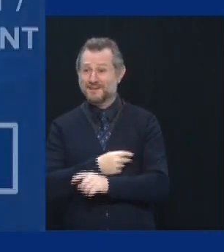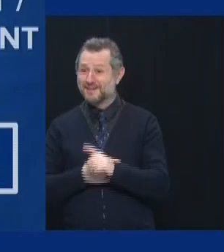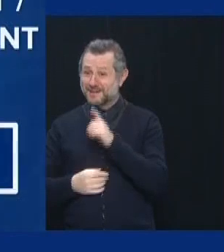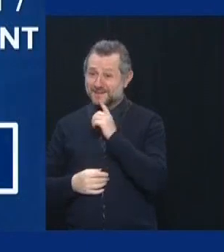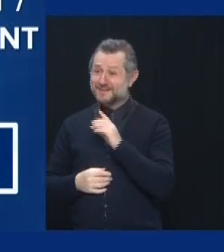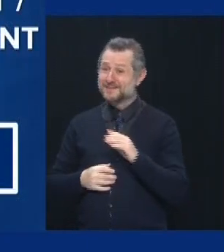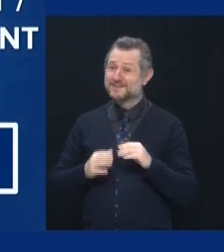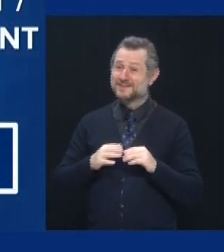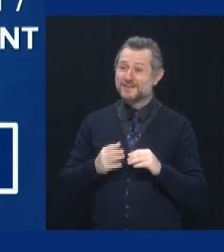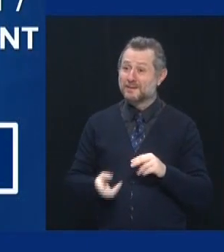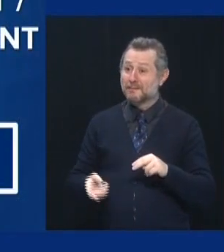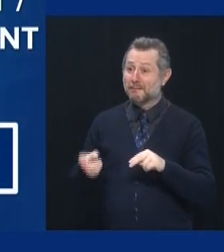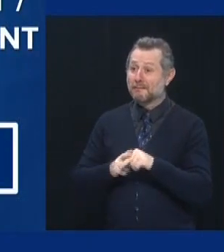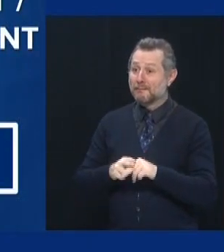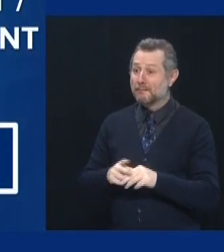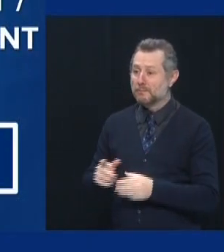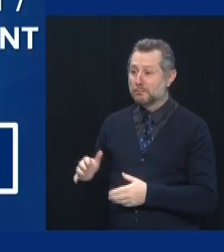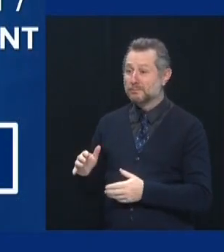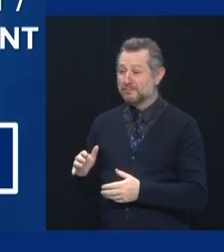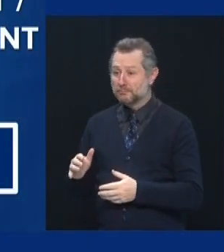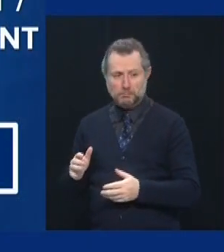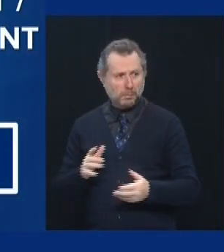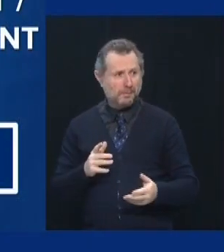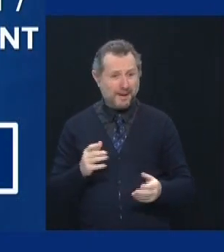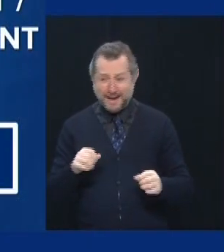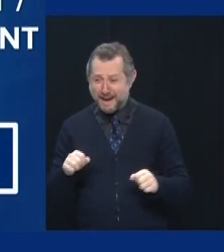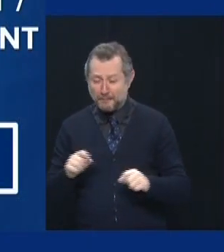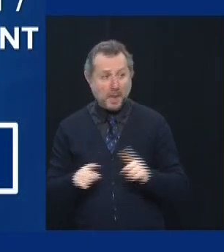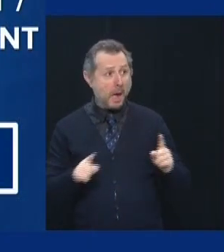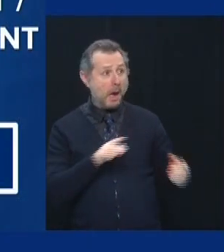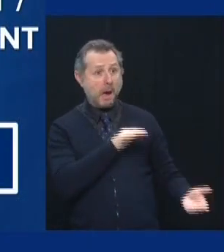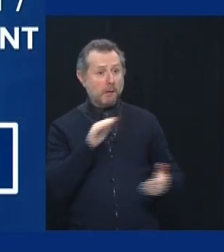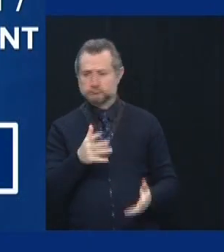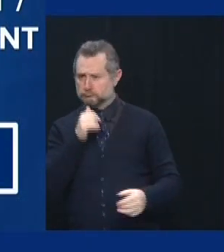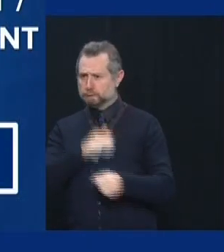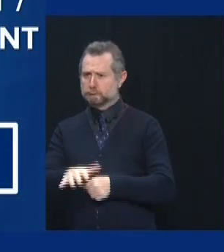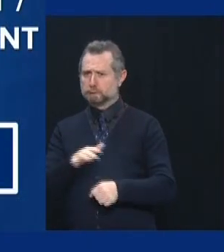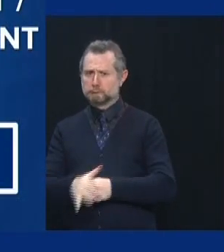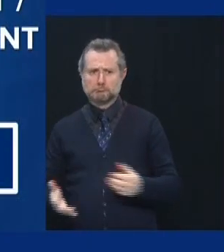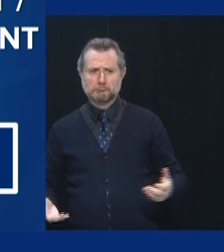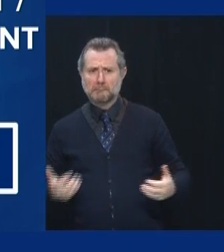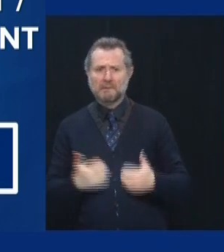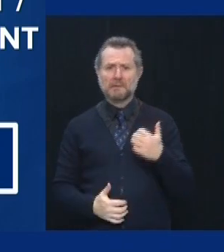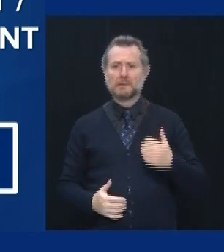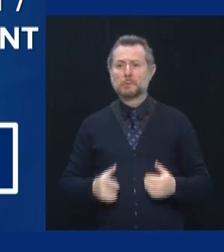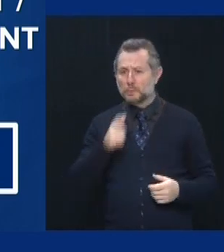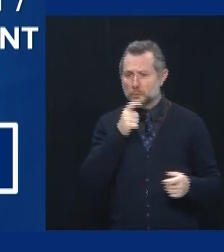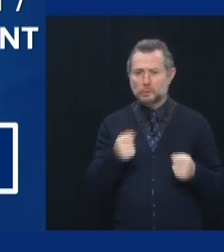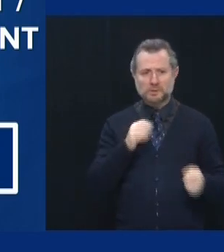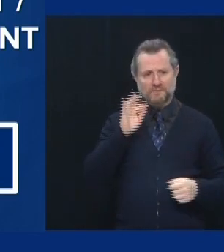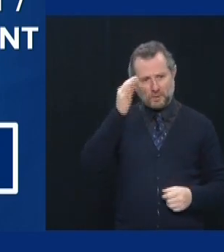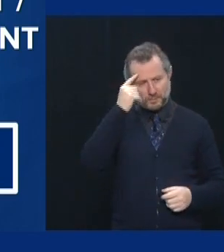FEDERAL GOVERNMENT INCREASED ELIGIBILITY DRAMATICALLY, BUT NEVER INCREASED THE SUPPLY OF THE DOSAGES.